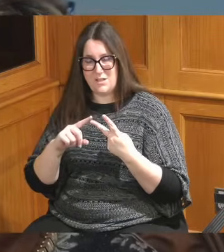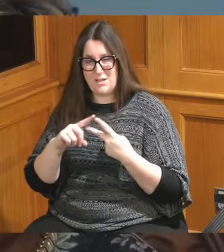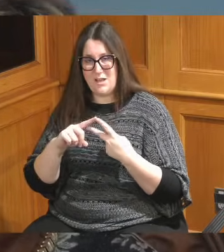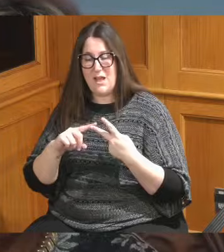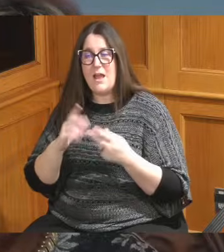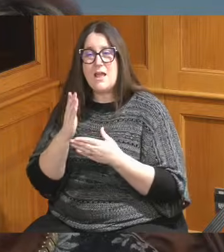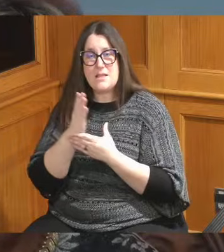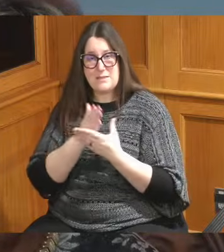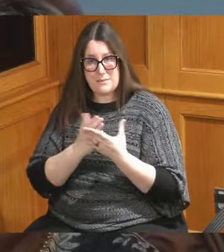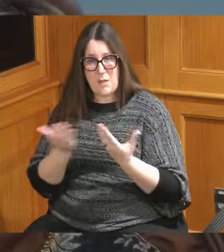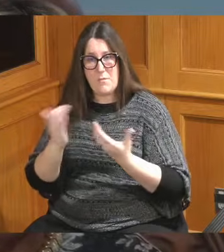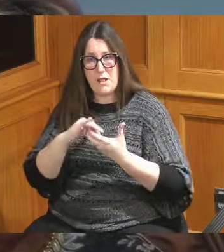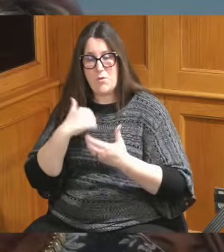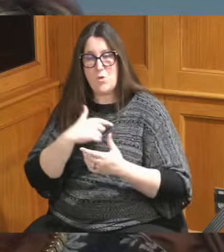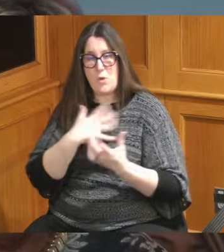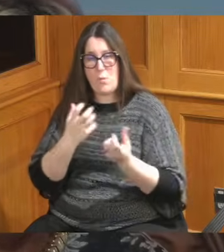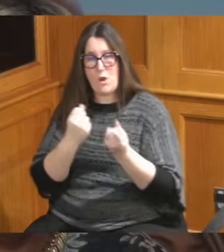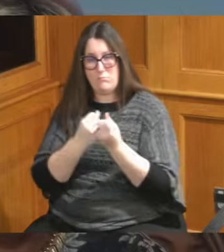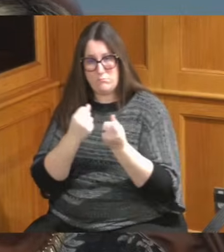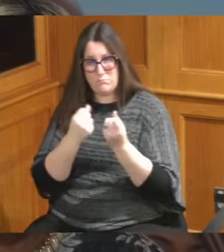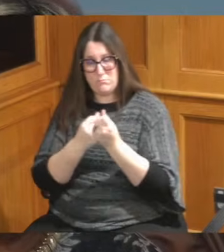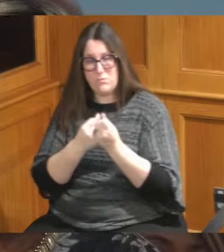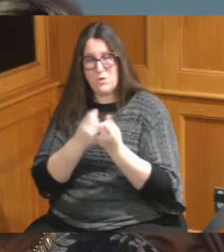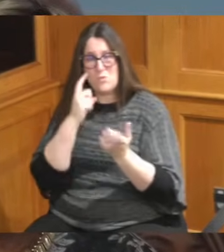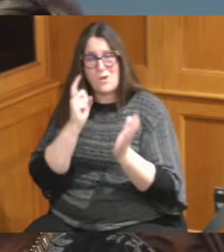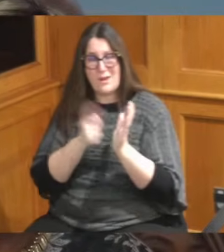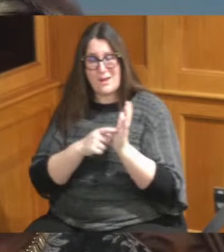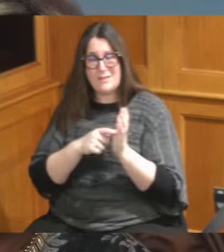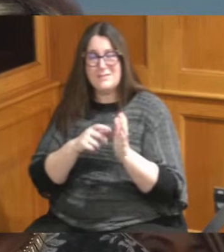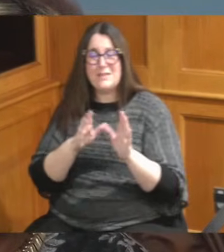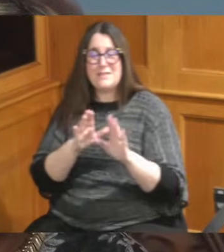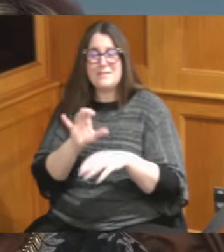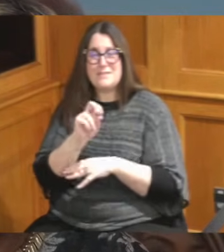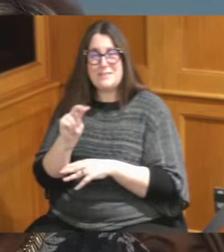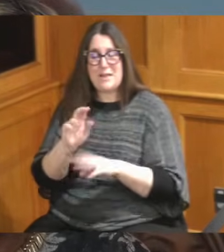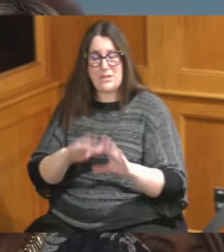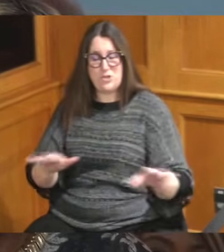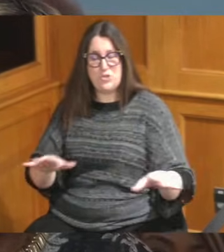our sponsors we want to recognize, and that is the Cincinnati Children's Hospital, Kroger,